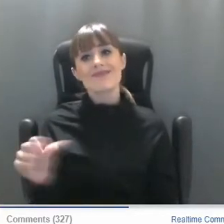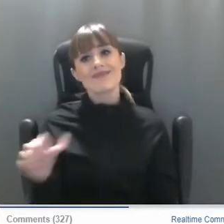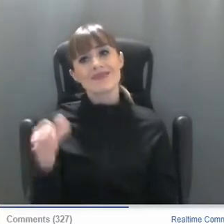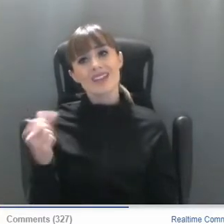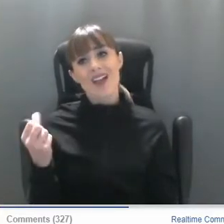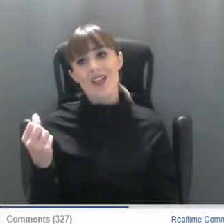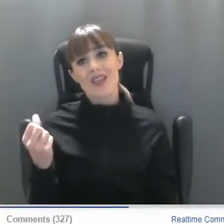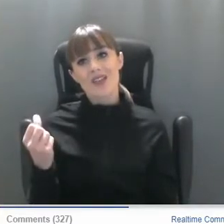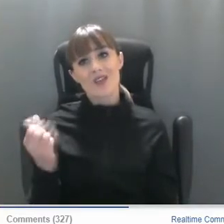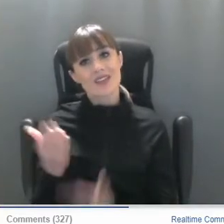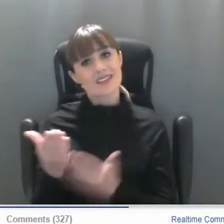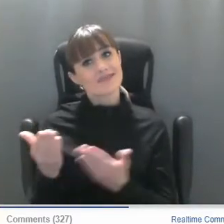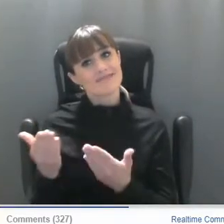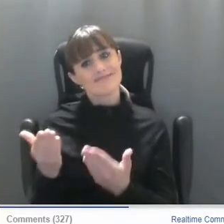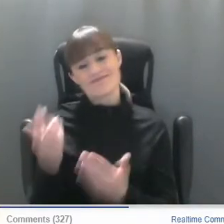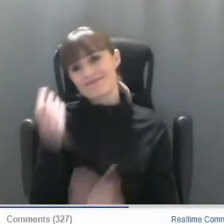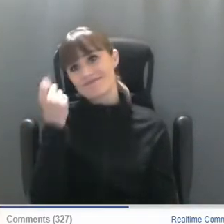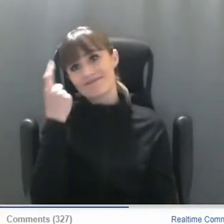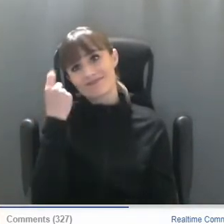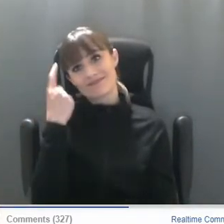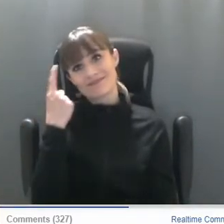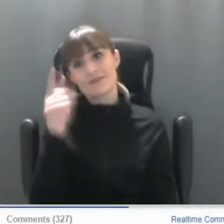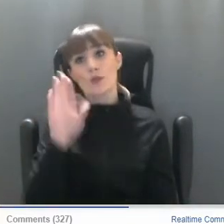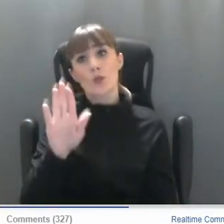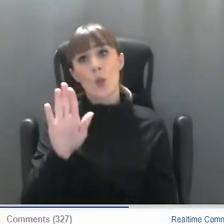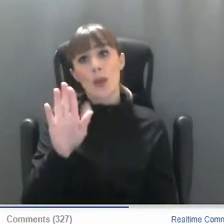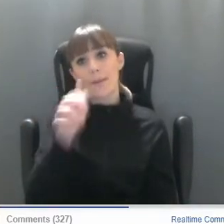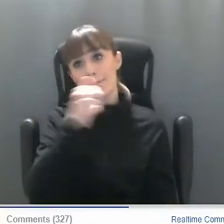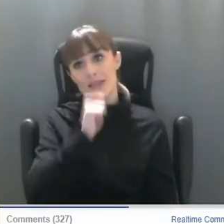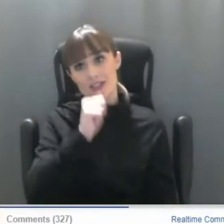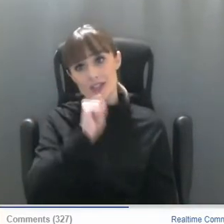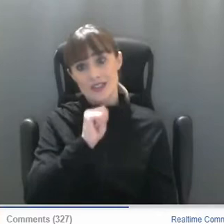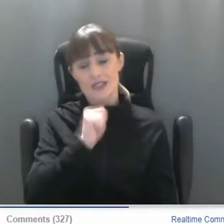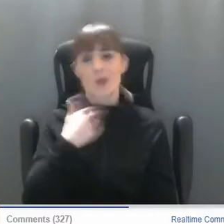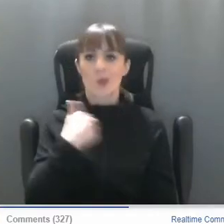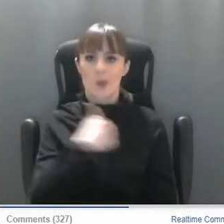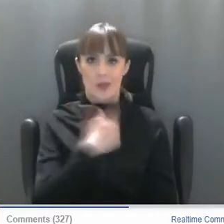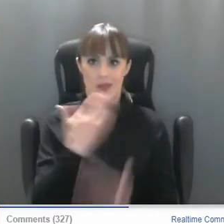well, because we went from closed to open in two days. So we still need to get some